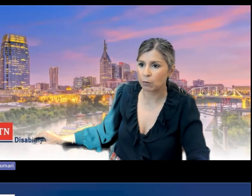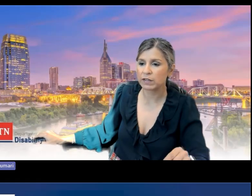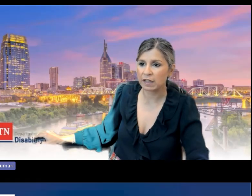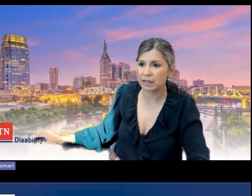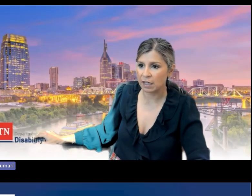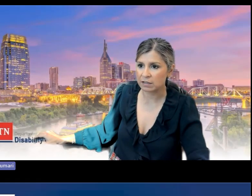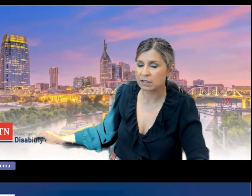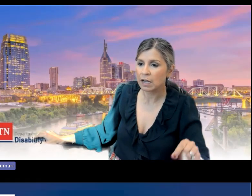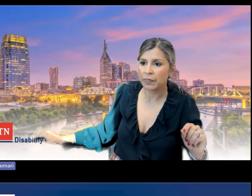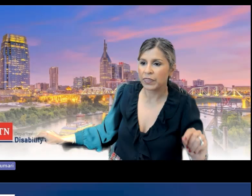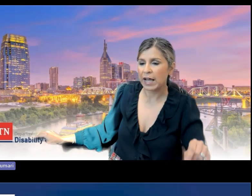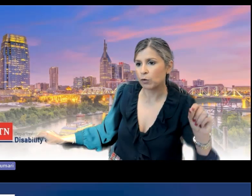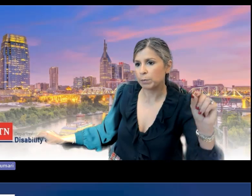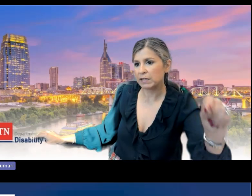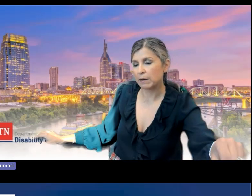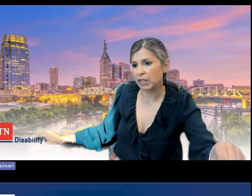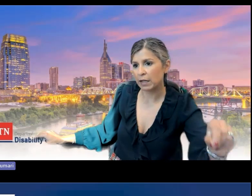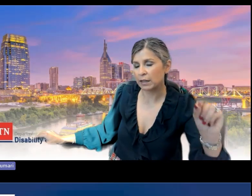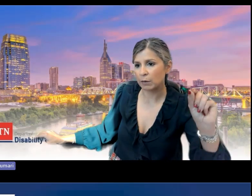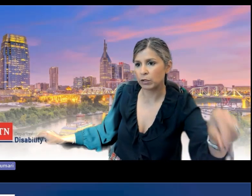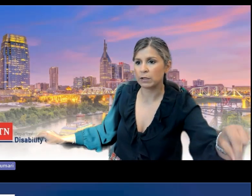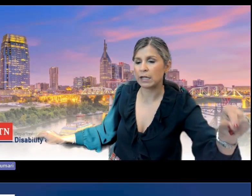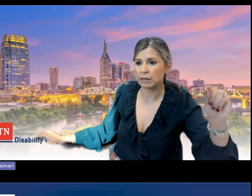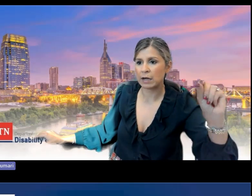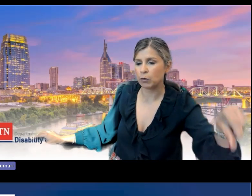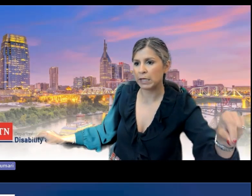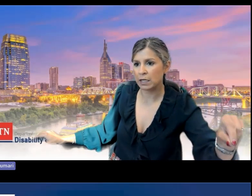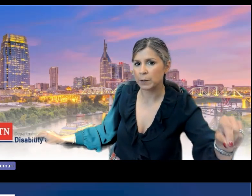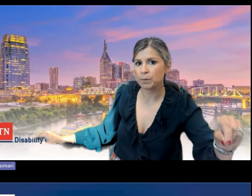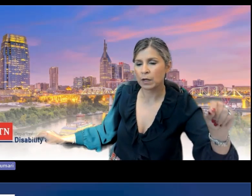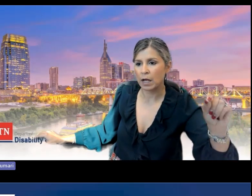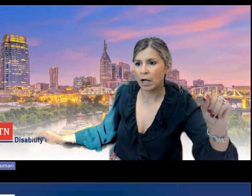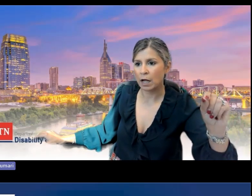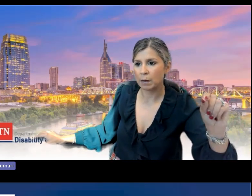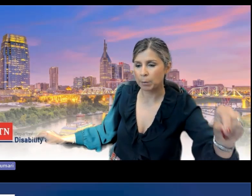But I would say this, that would be something that would that